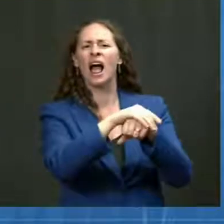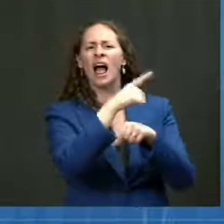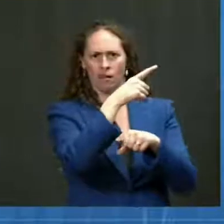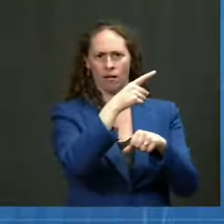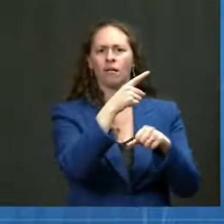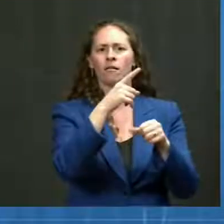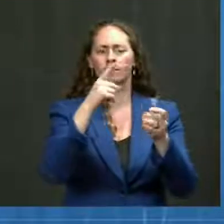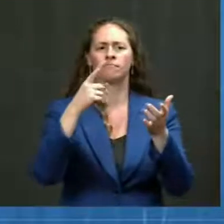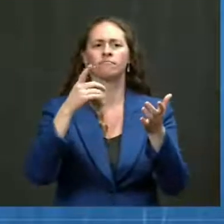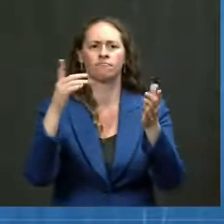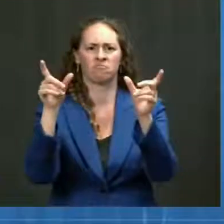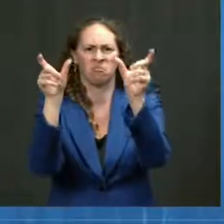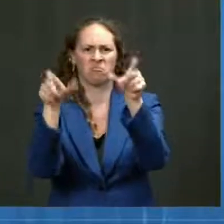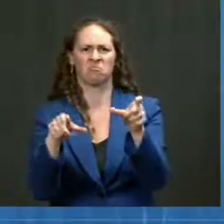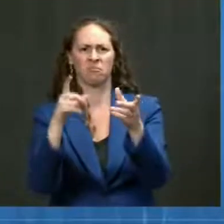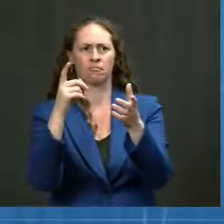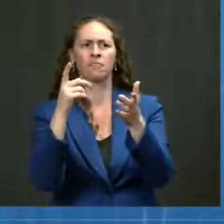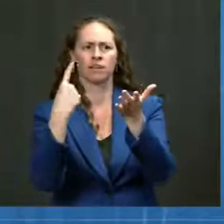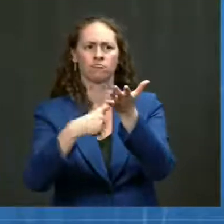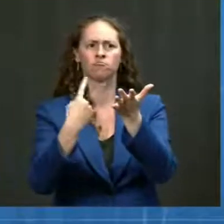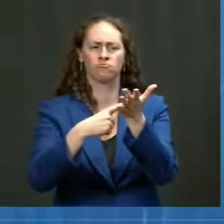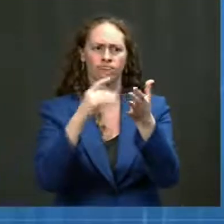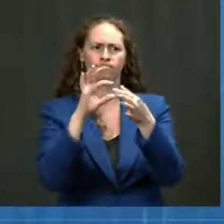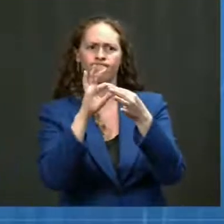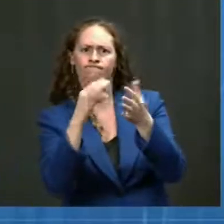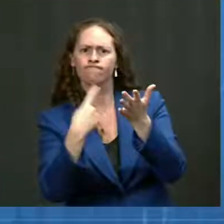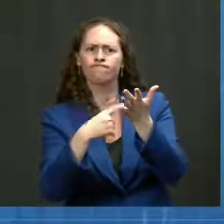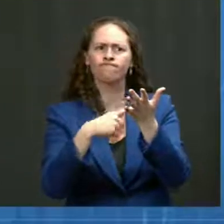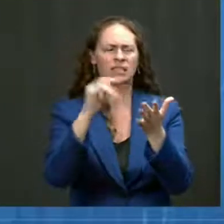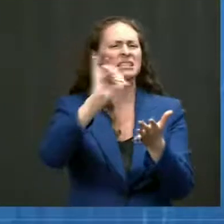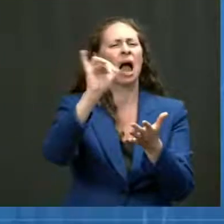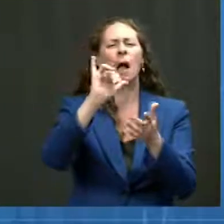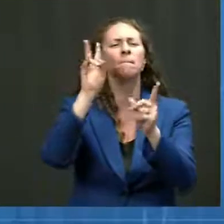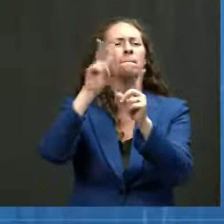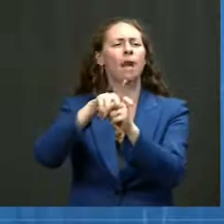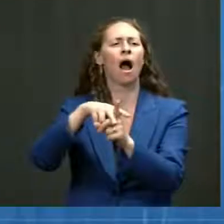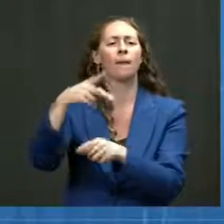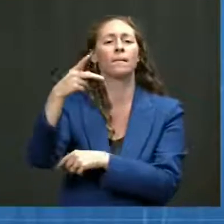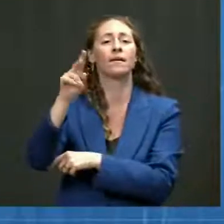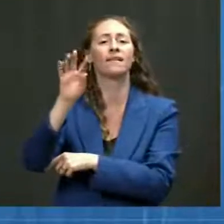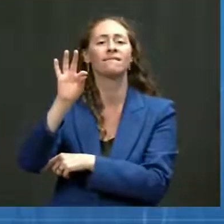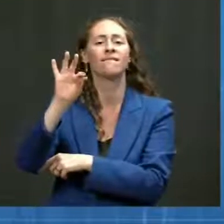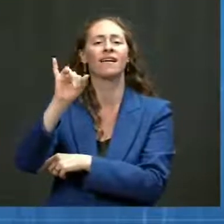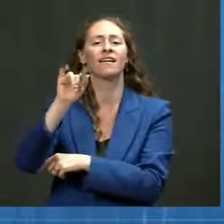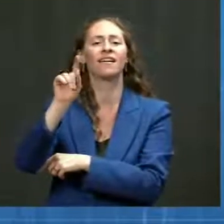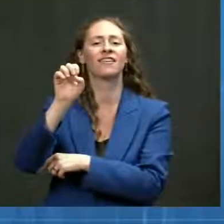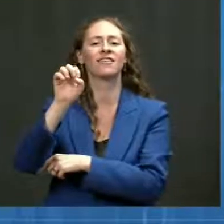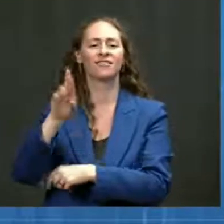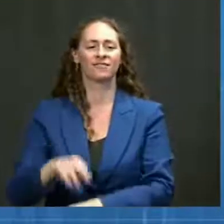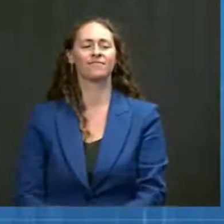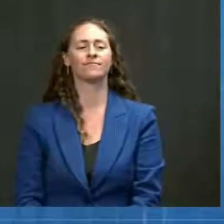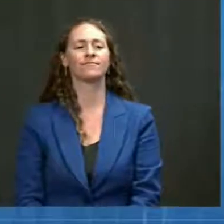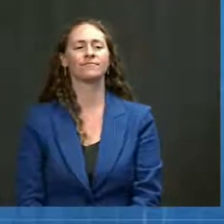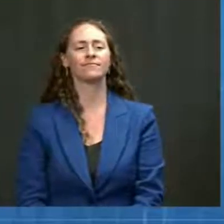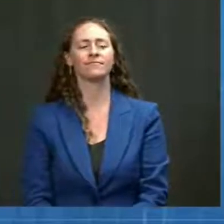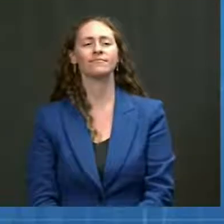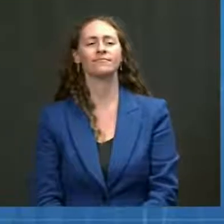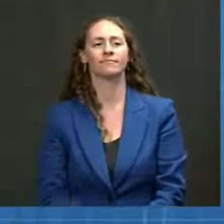PAPER IN THE NEW ENGLAND JOURNAL HAS VERY SIMILAR DATA FROM PFIZER.